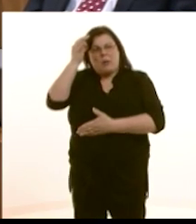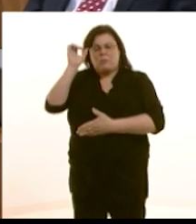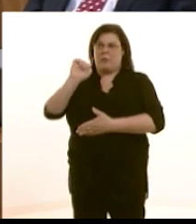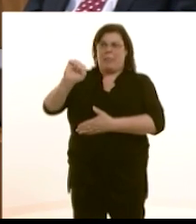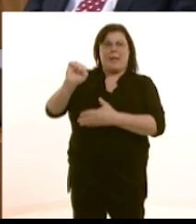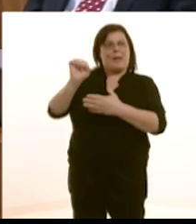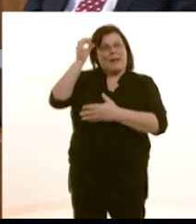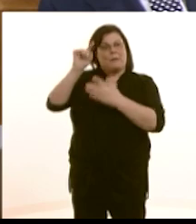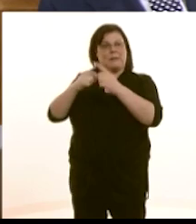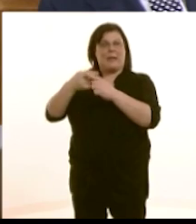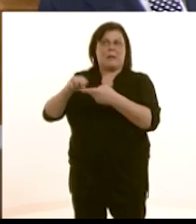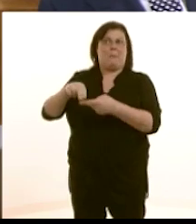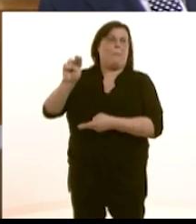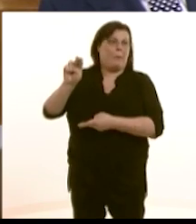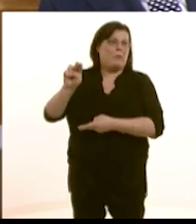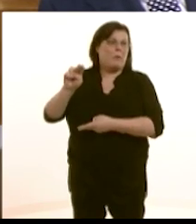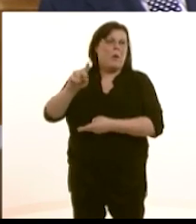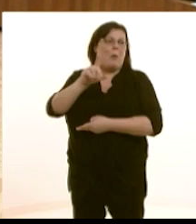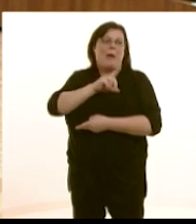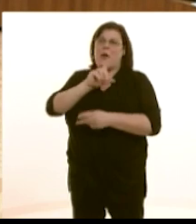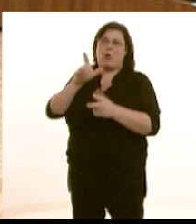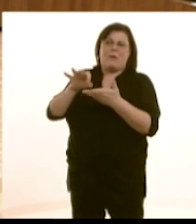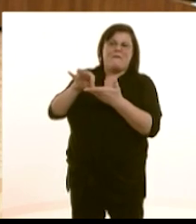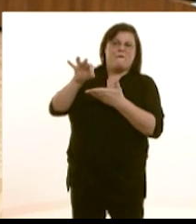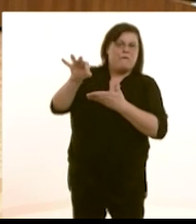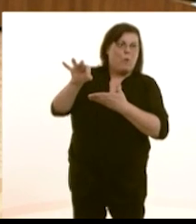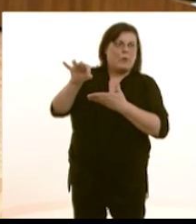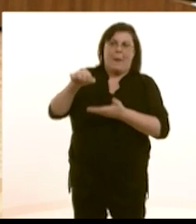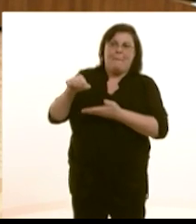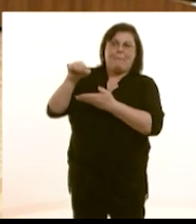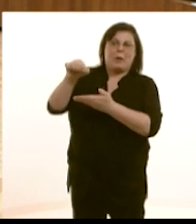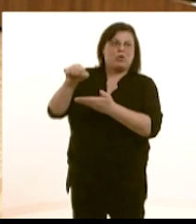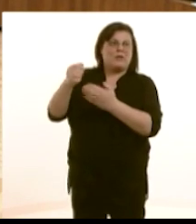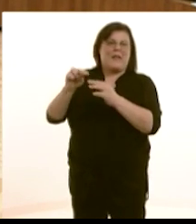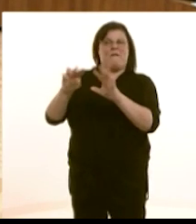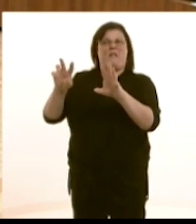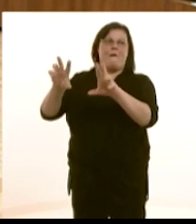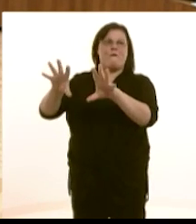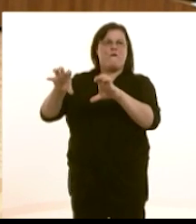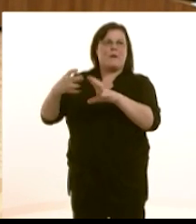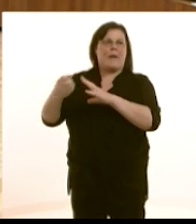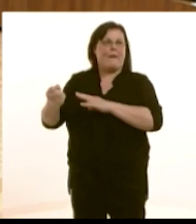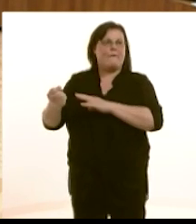Carwyn Jones: [Continues.]óWe know that, because they couldnít afford to keep their budgets going under the financial settlement that his party delivered. So, you always want